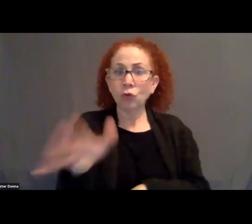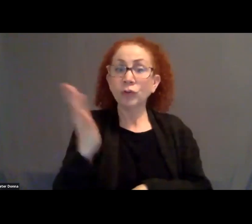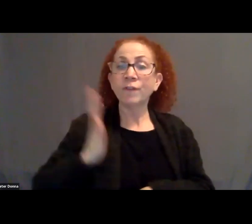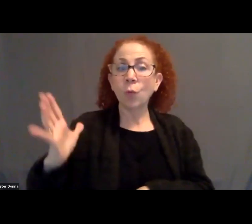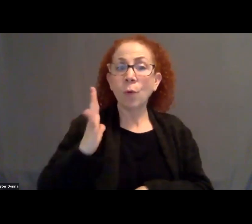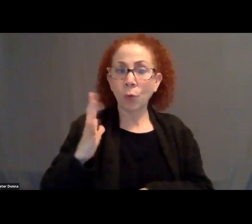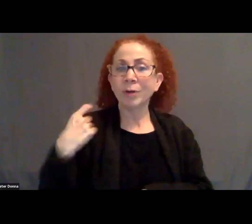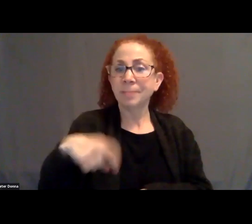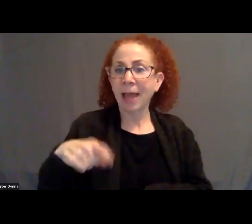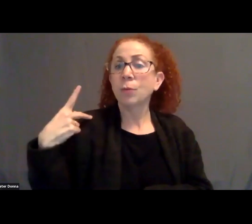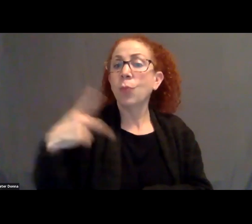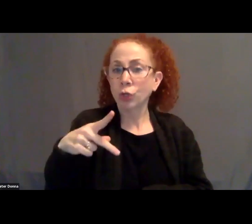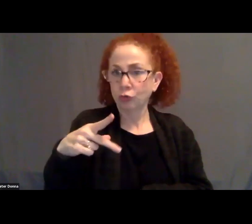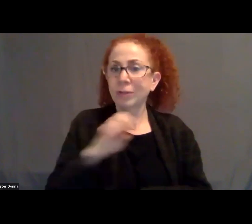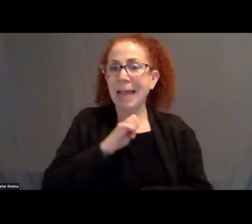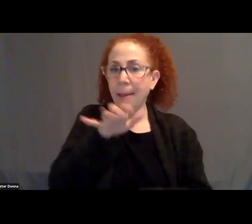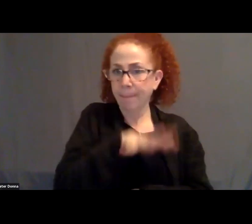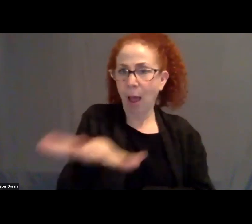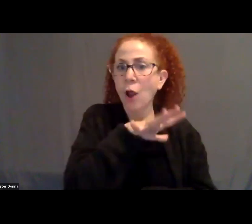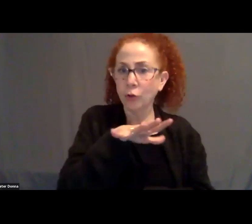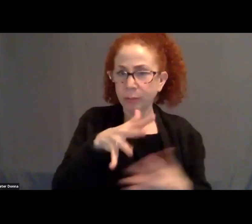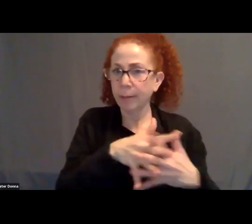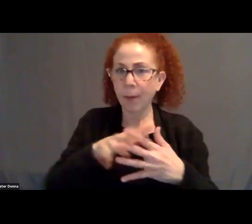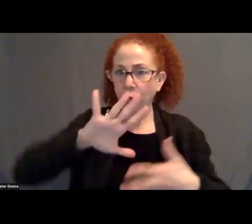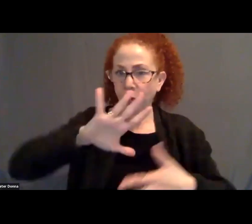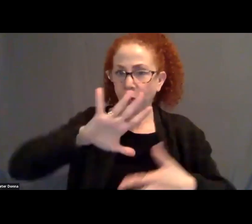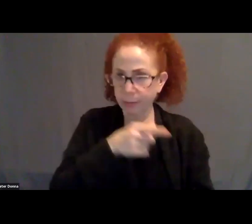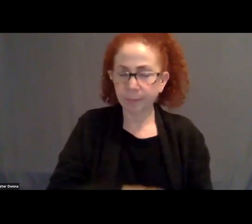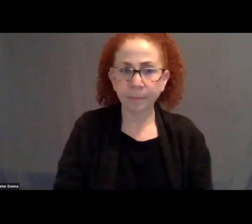and Portuguese empires in the Americas.